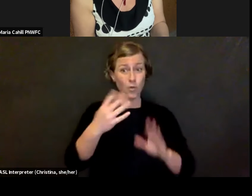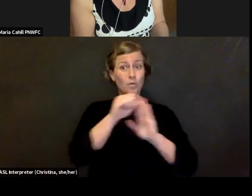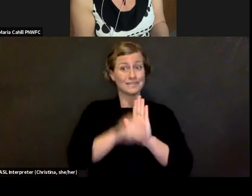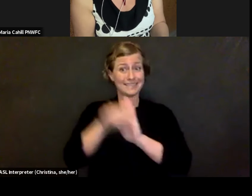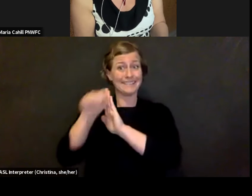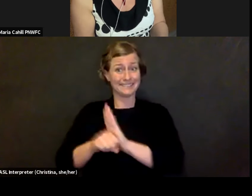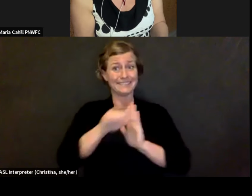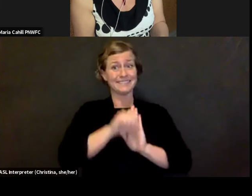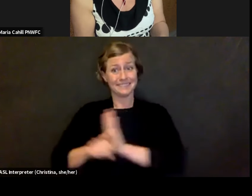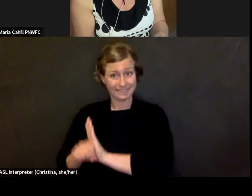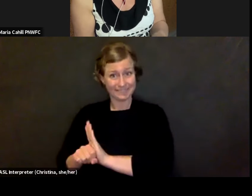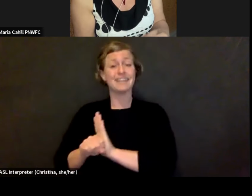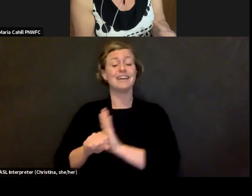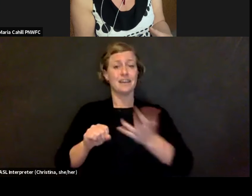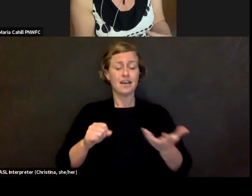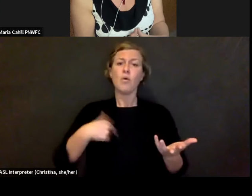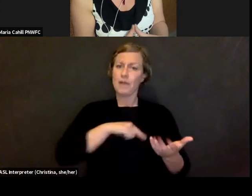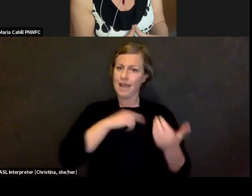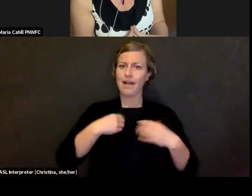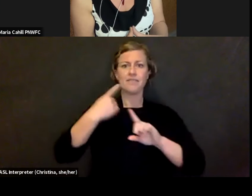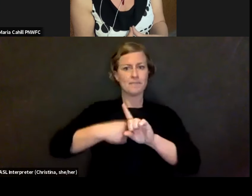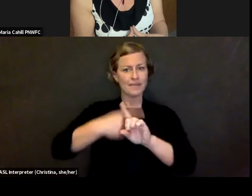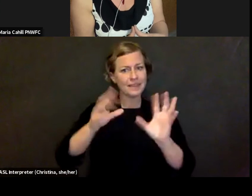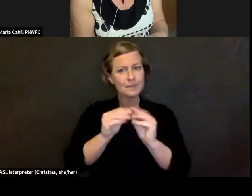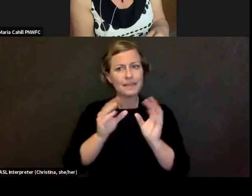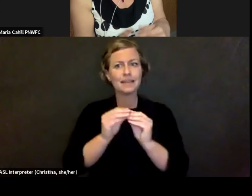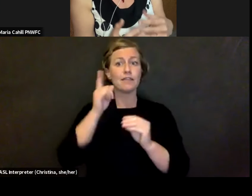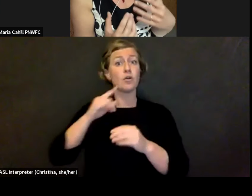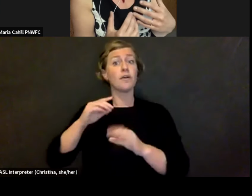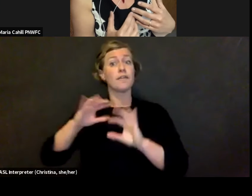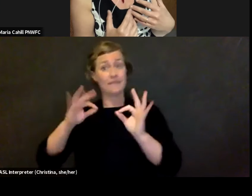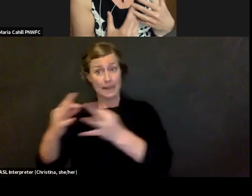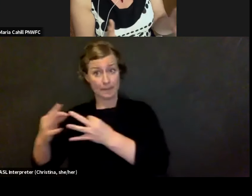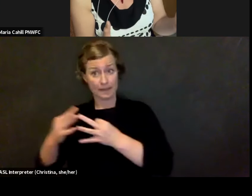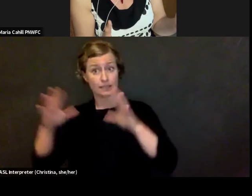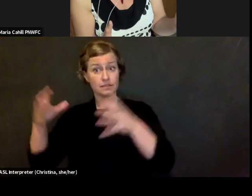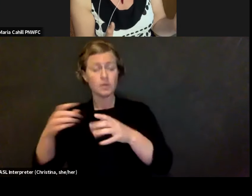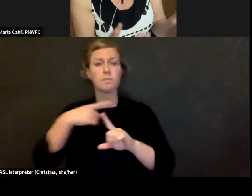has been a boom. Our organization has families in four